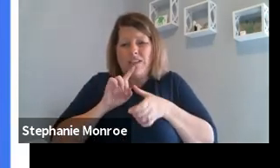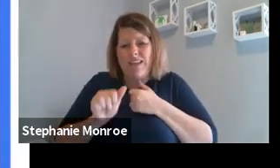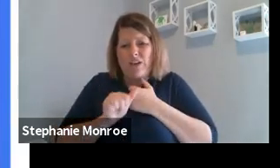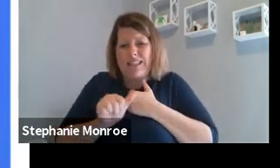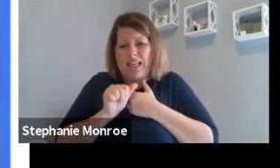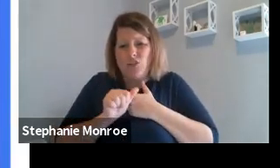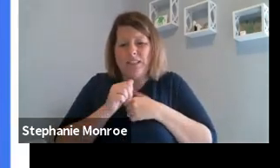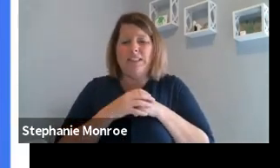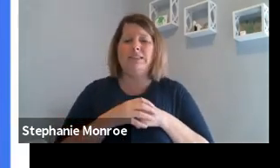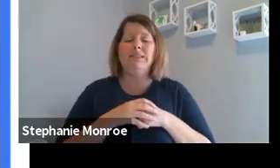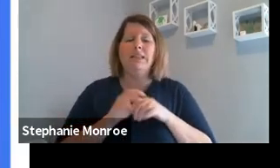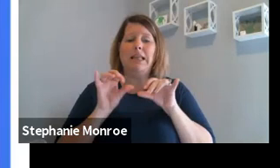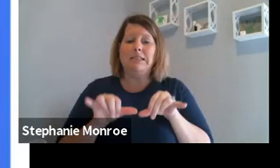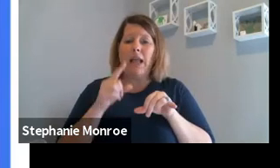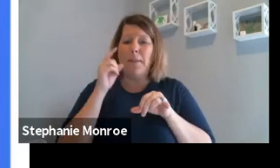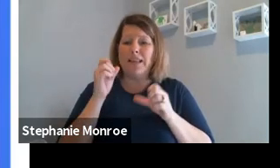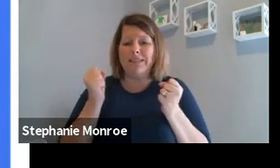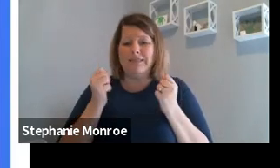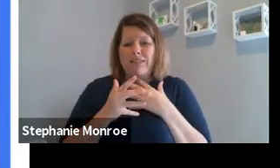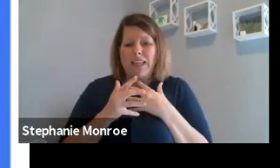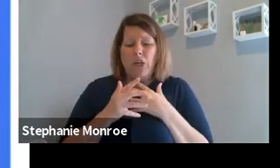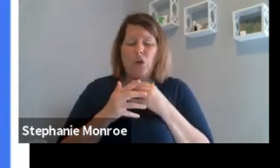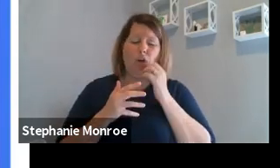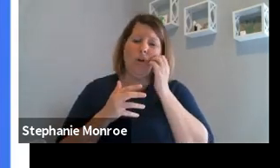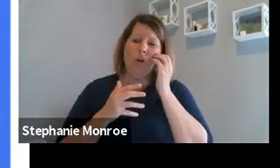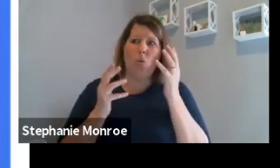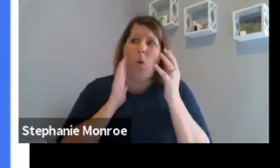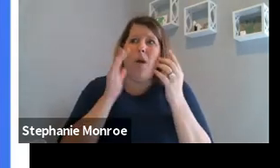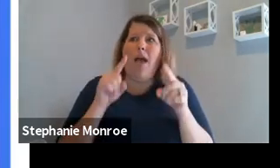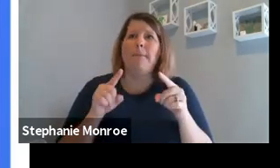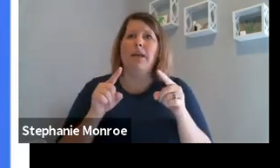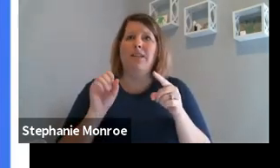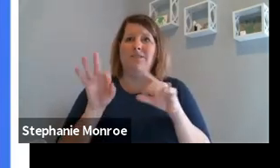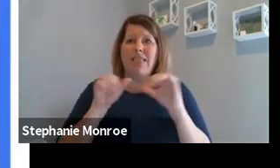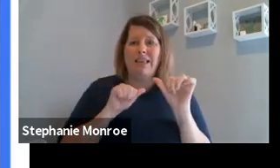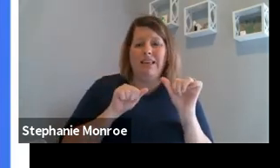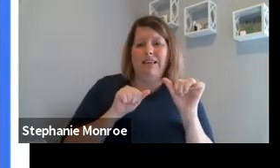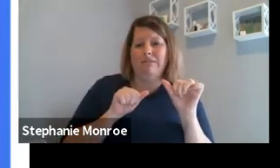They stay because they fear what would happen if they leave. Because, let's make it very clear.